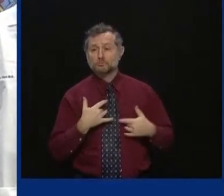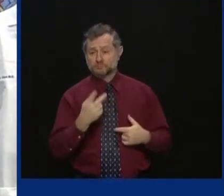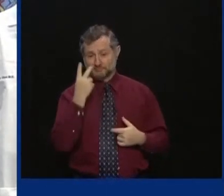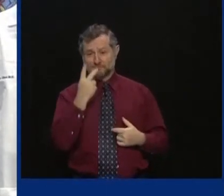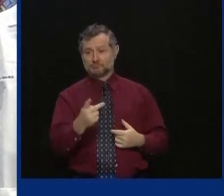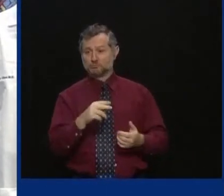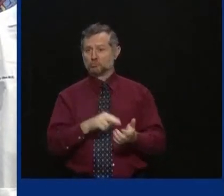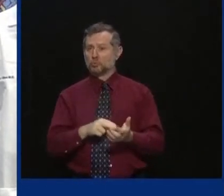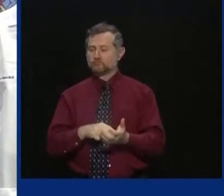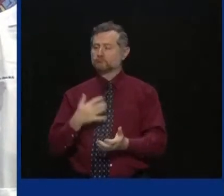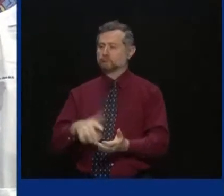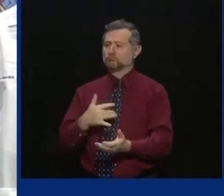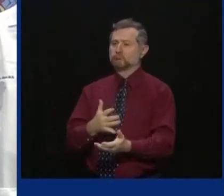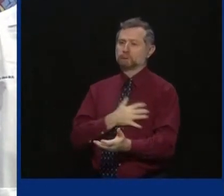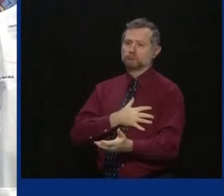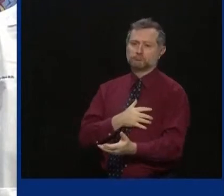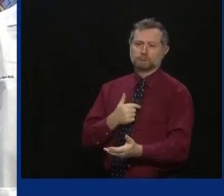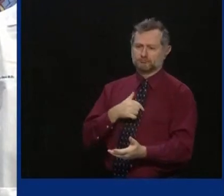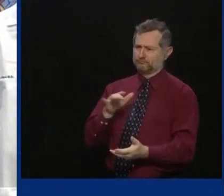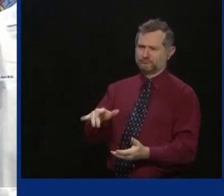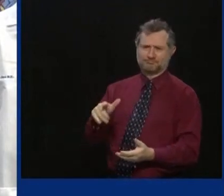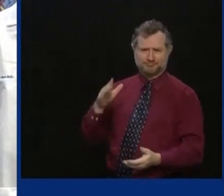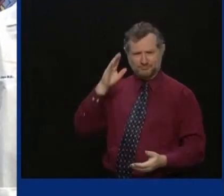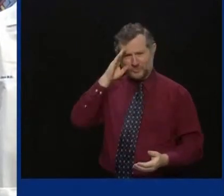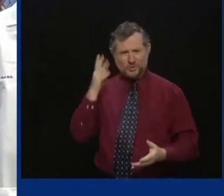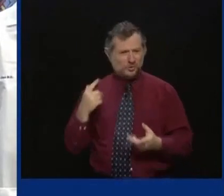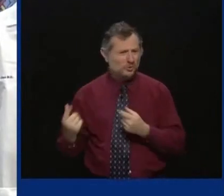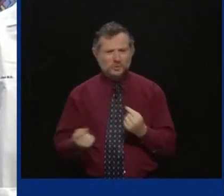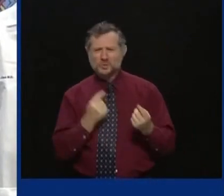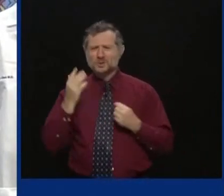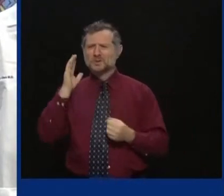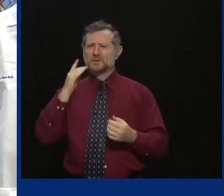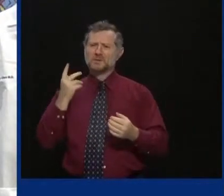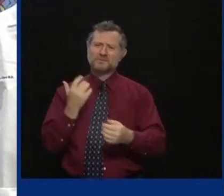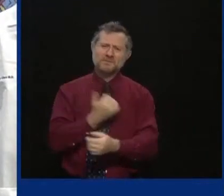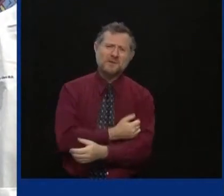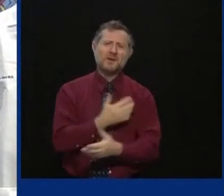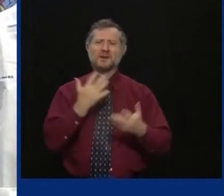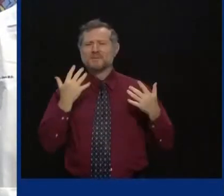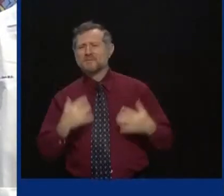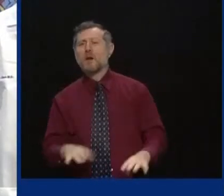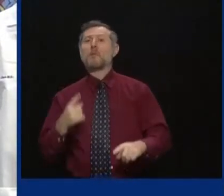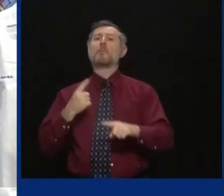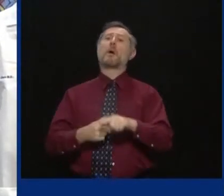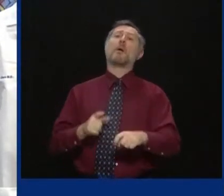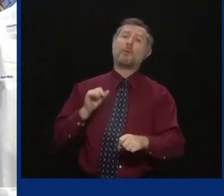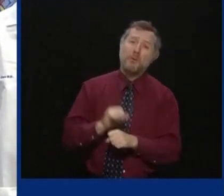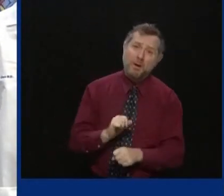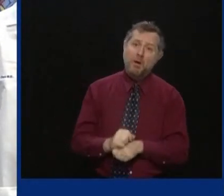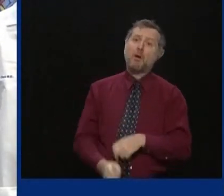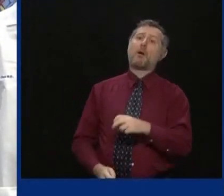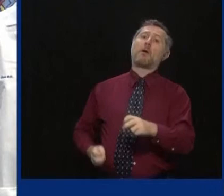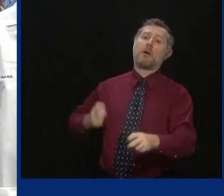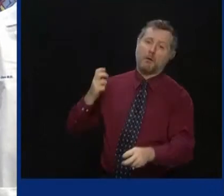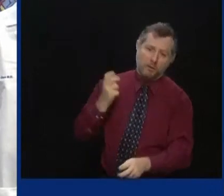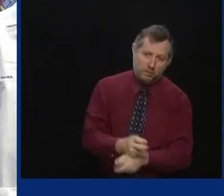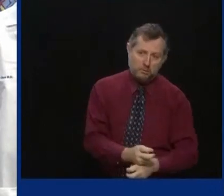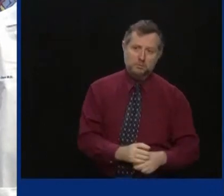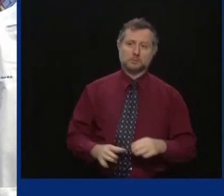NURSES ALREADY HAVE. IT'S A CONCERN AND I'LL TELL YOU MY HEART BREAKS FOR THE NURSES AND OTHER INDIVIDUALS